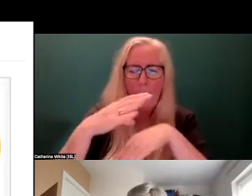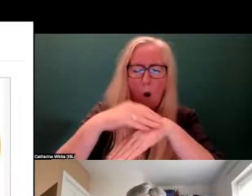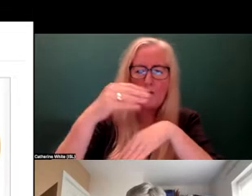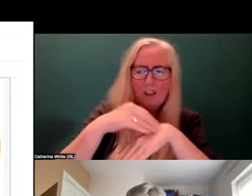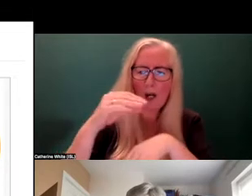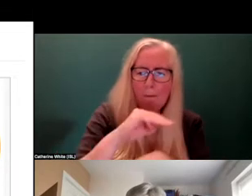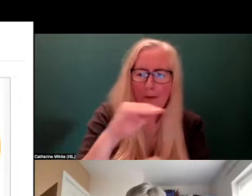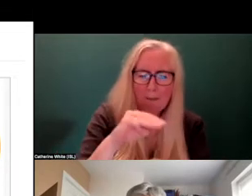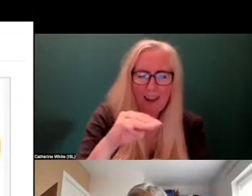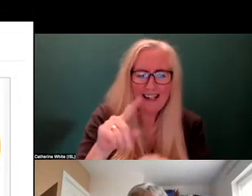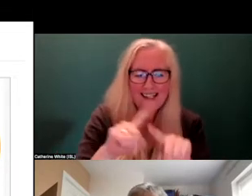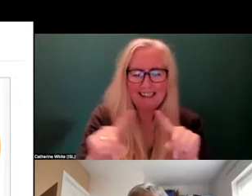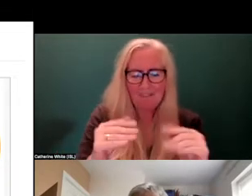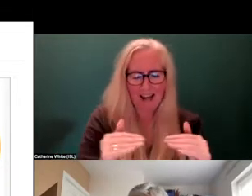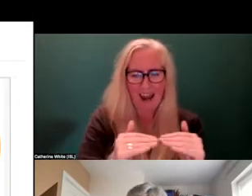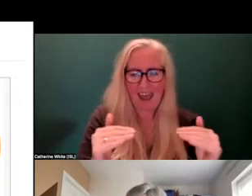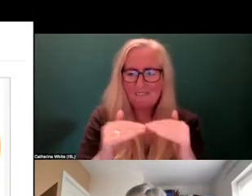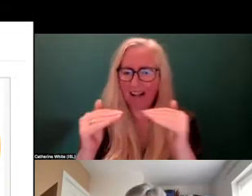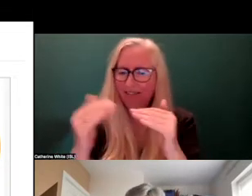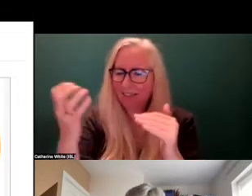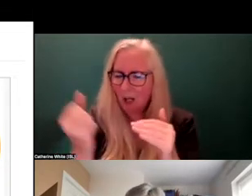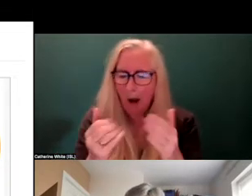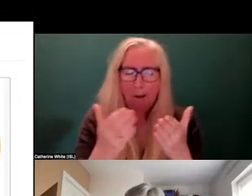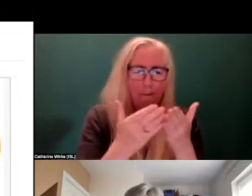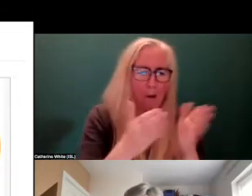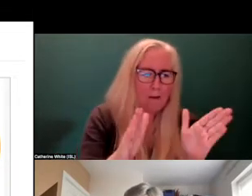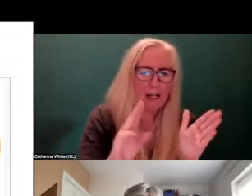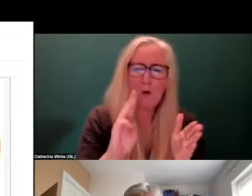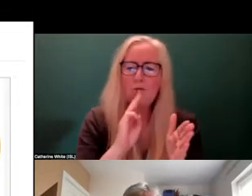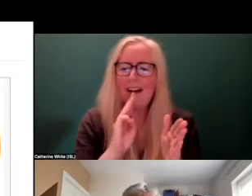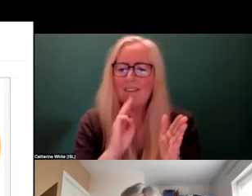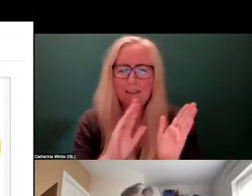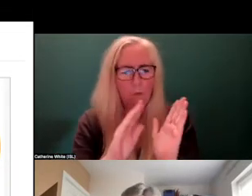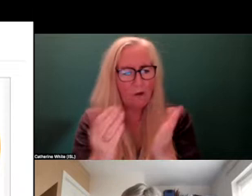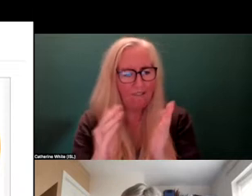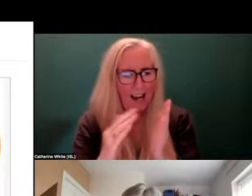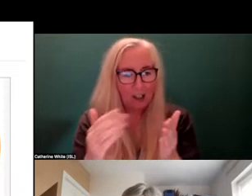older citizens of all socio-economic levels, and with public and private providers.